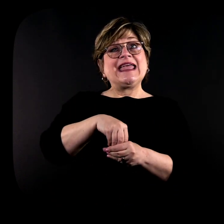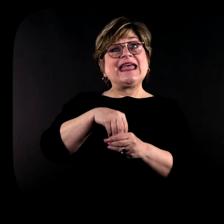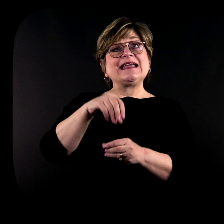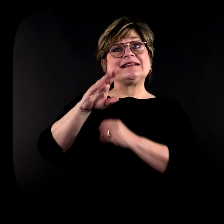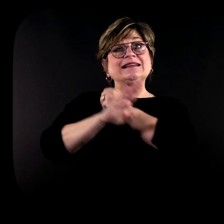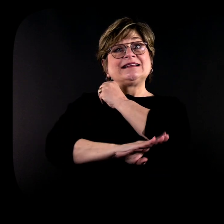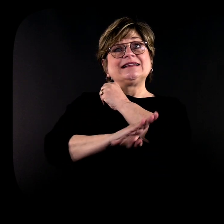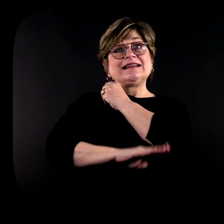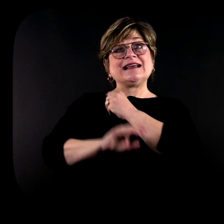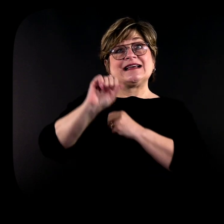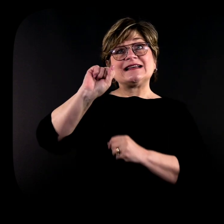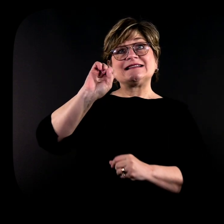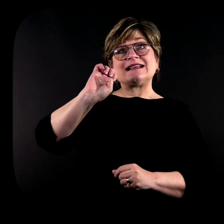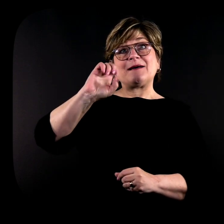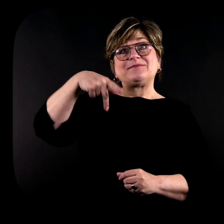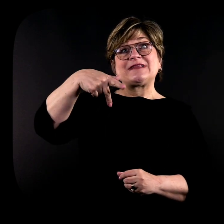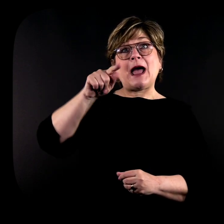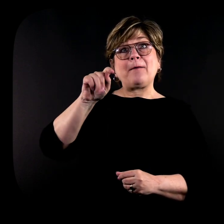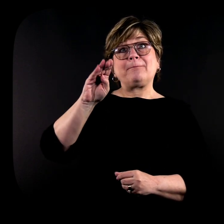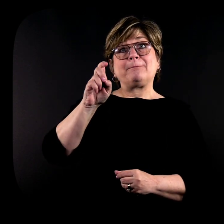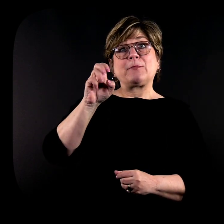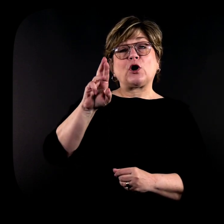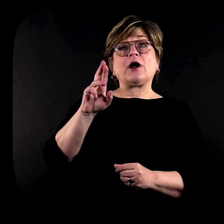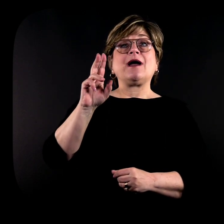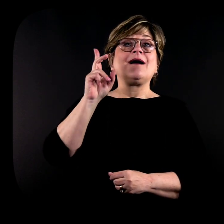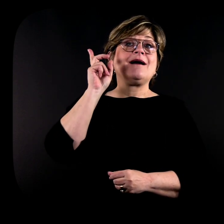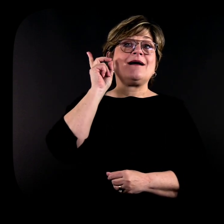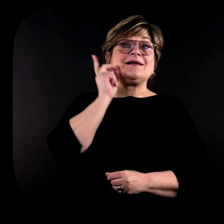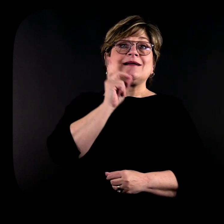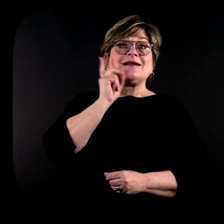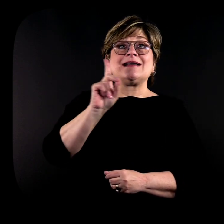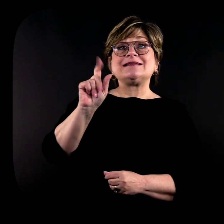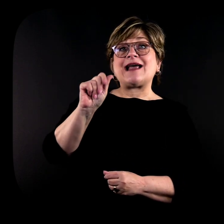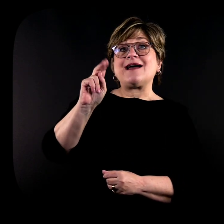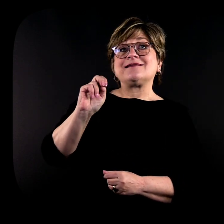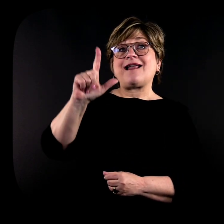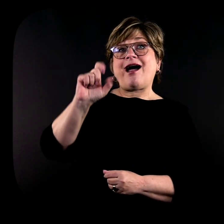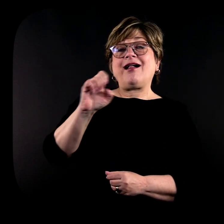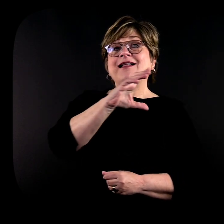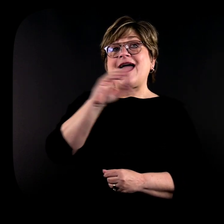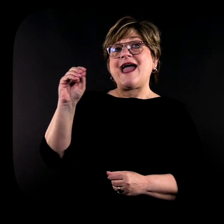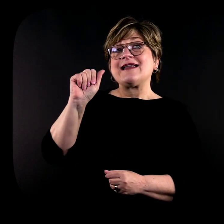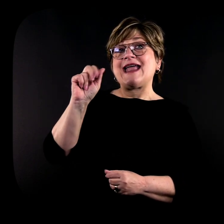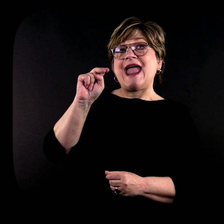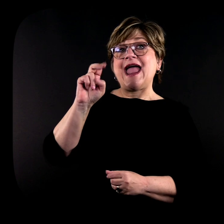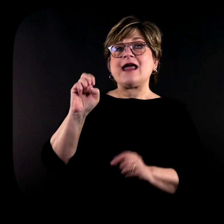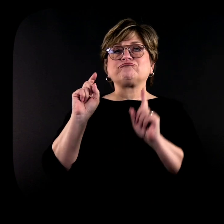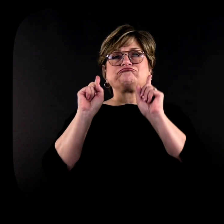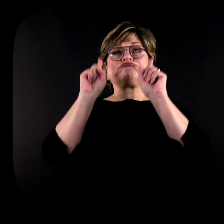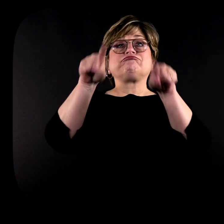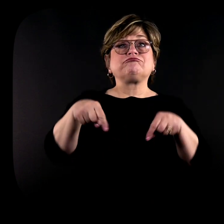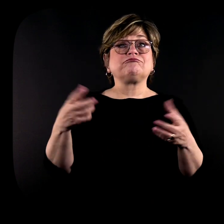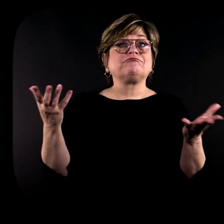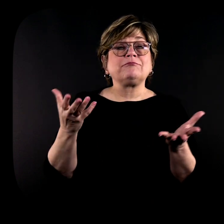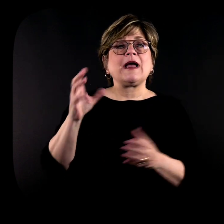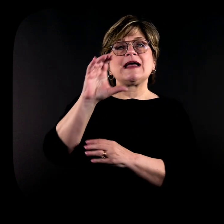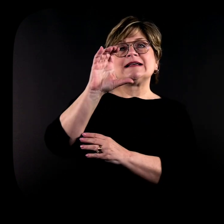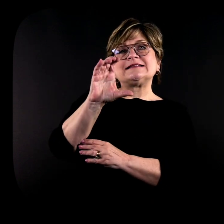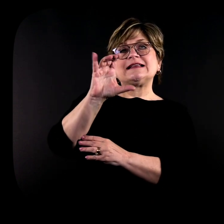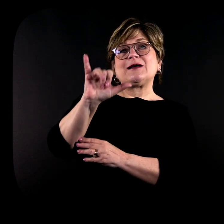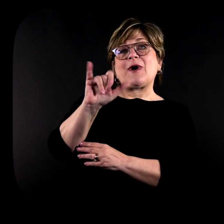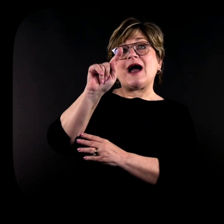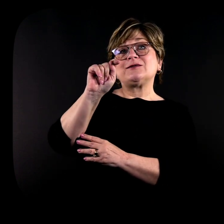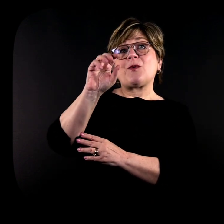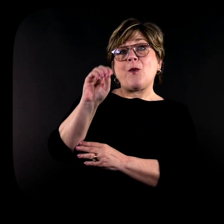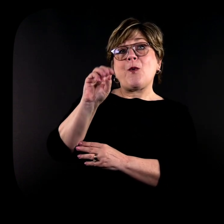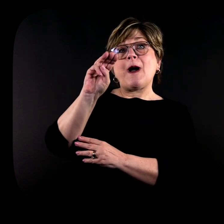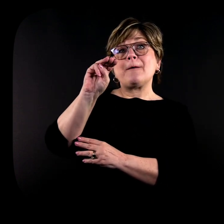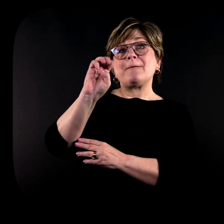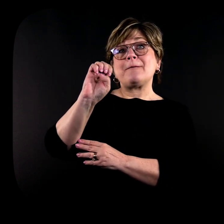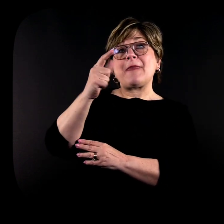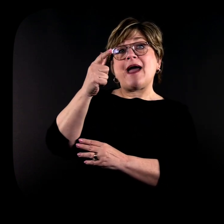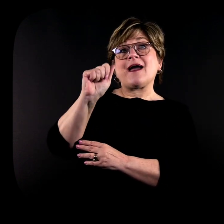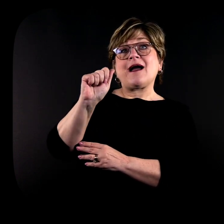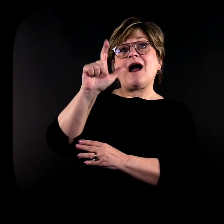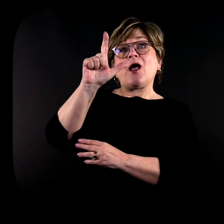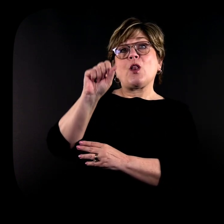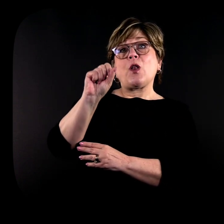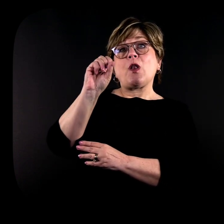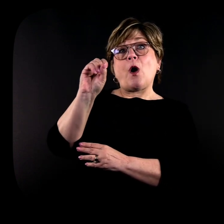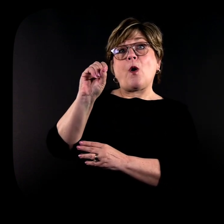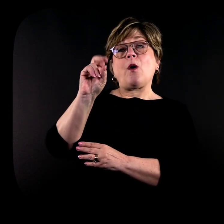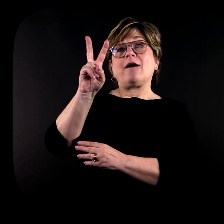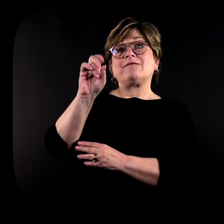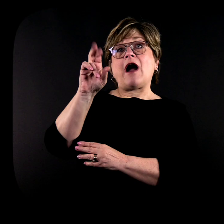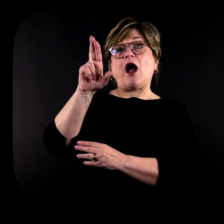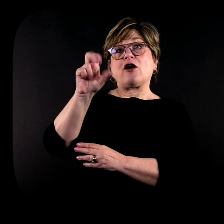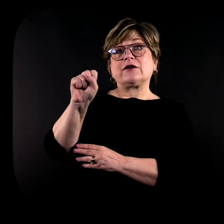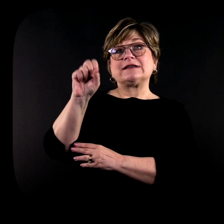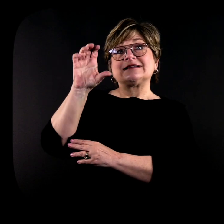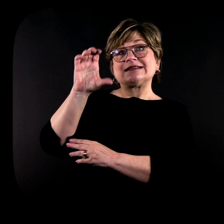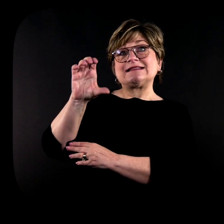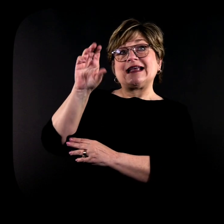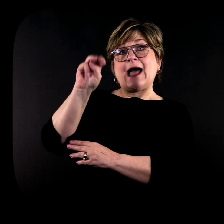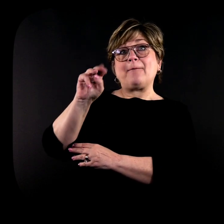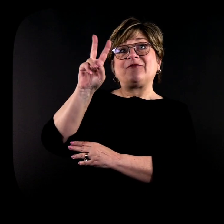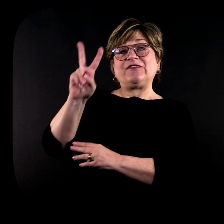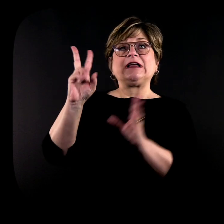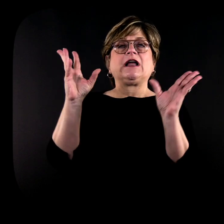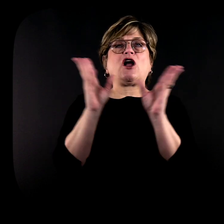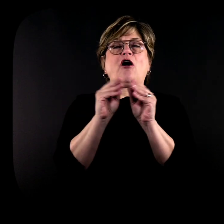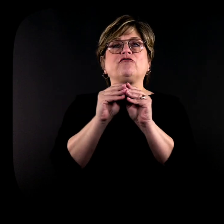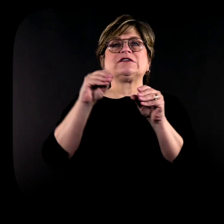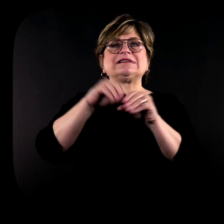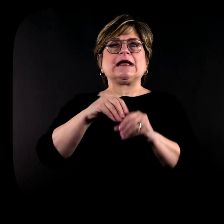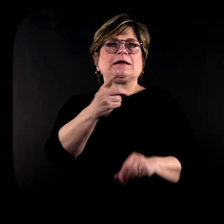In September, Danelle and Anne attended the Cytomegalovirus (CMV) Conference in